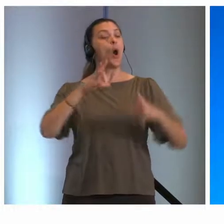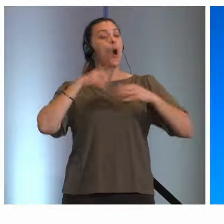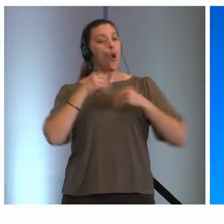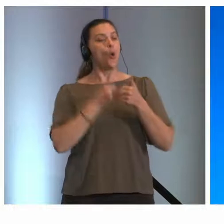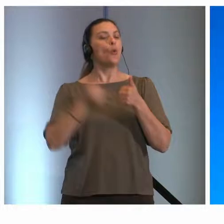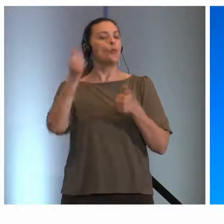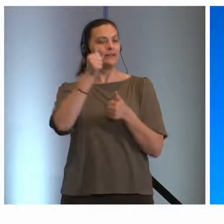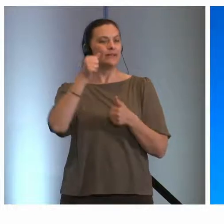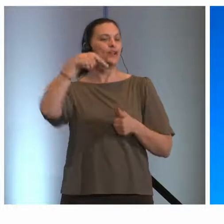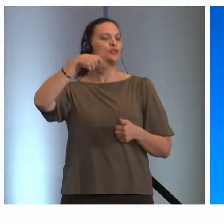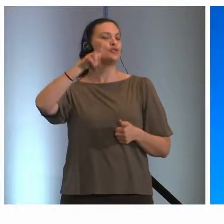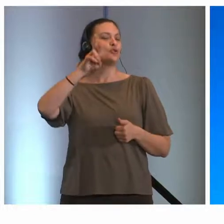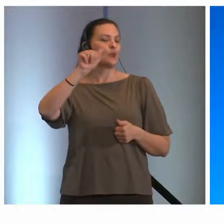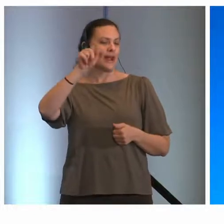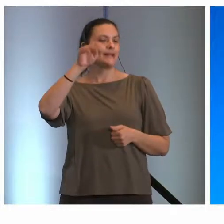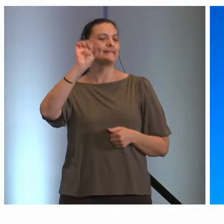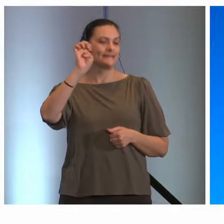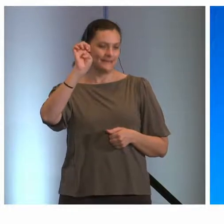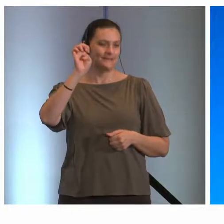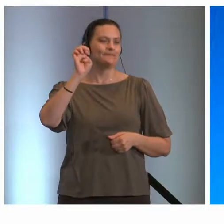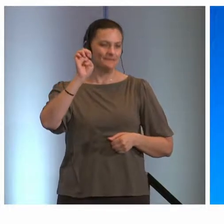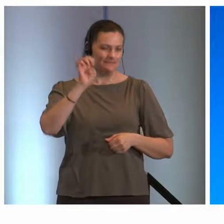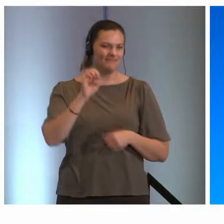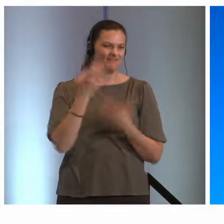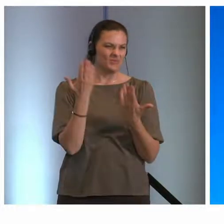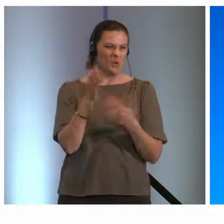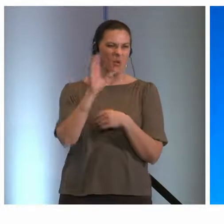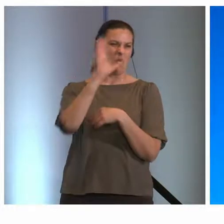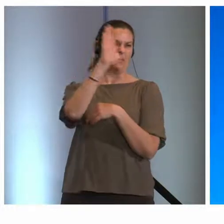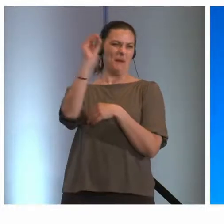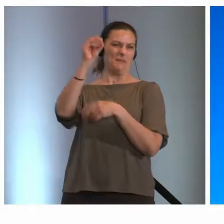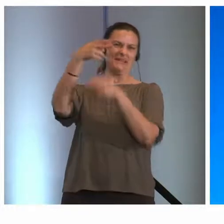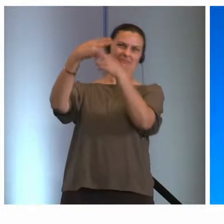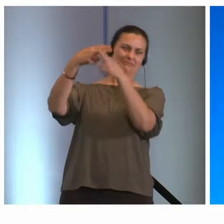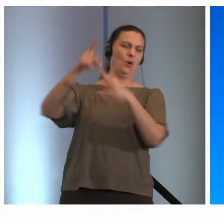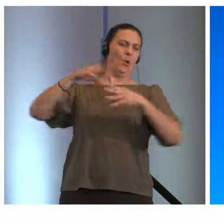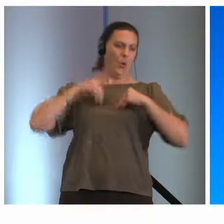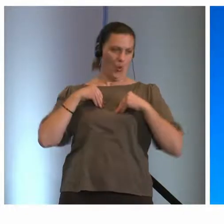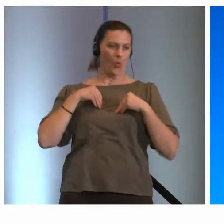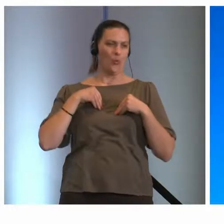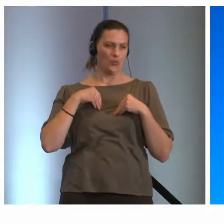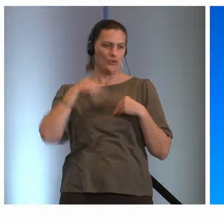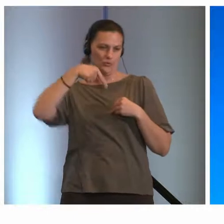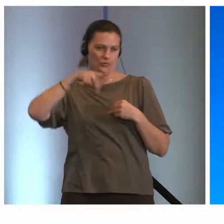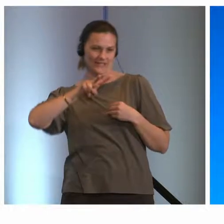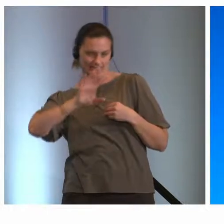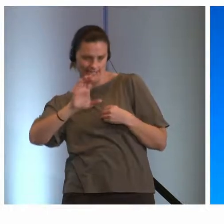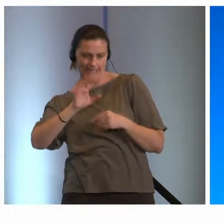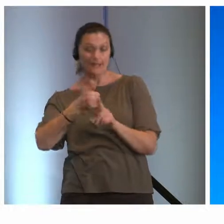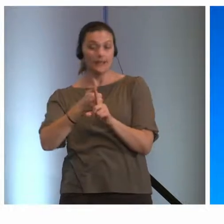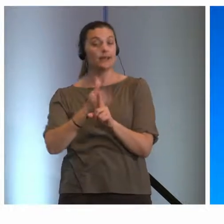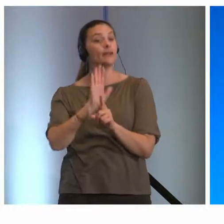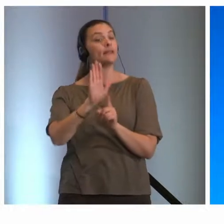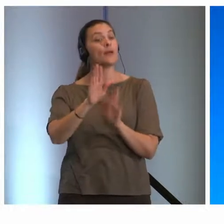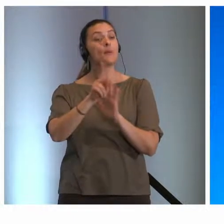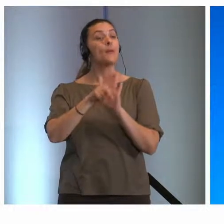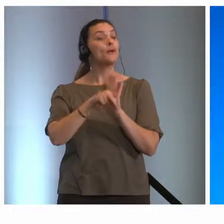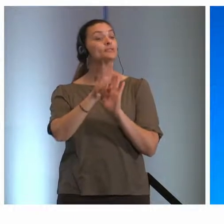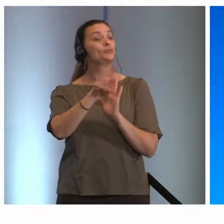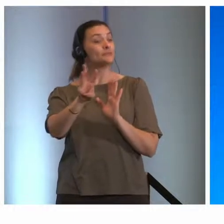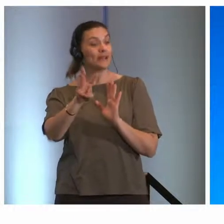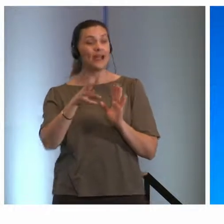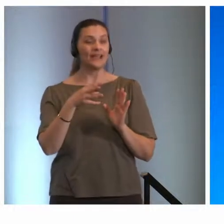interesting, QVC, parent company -- everybody has heard